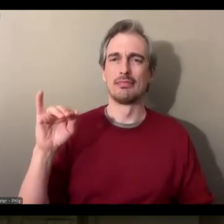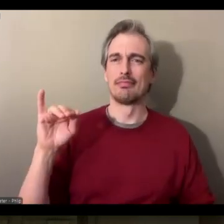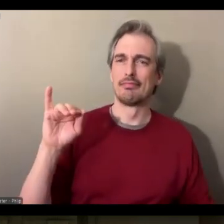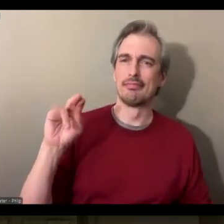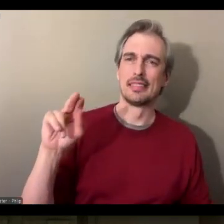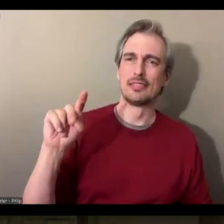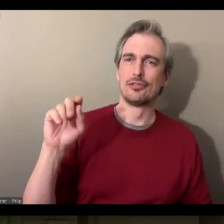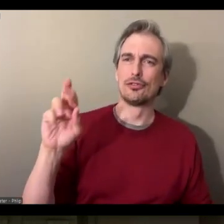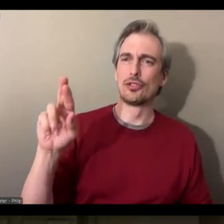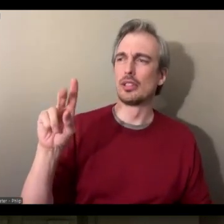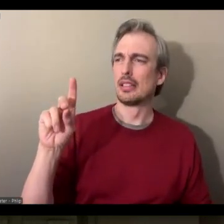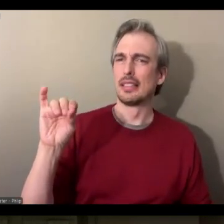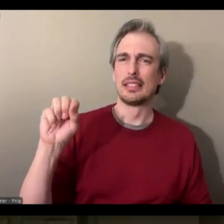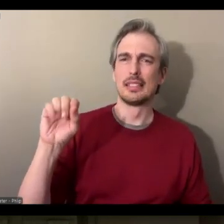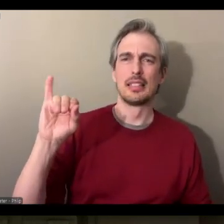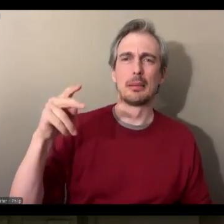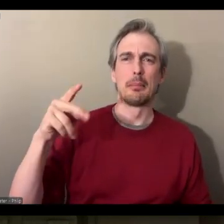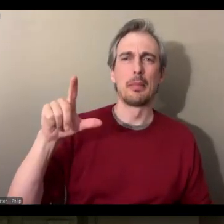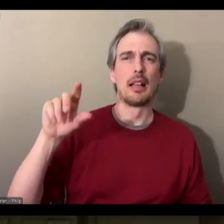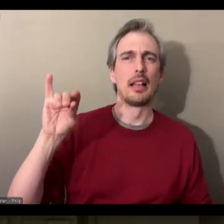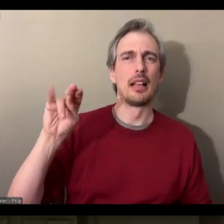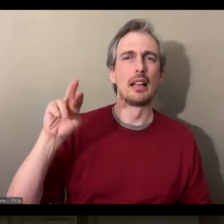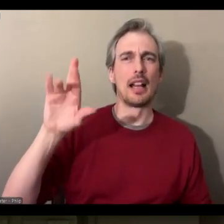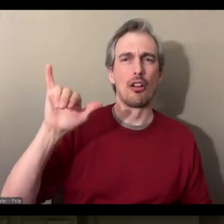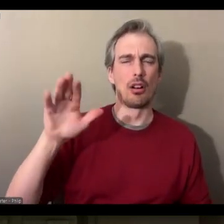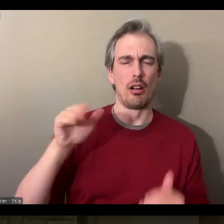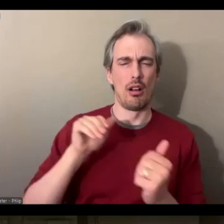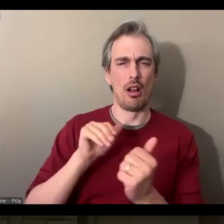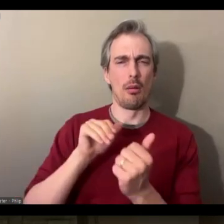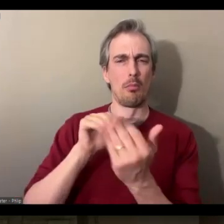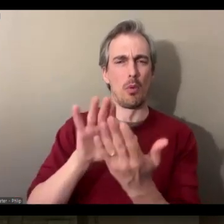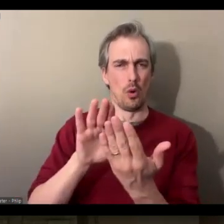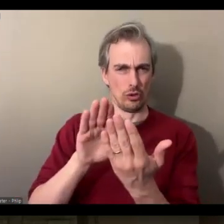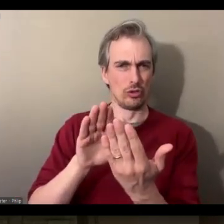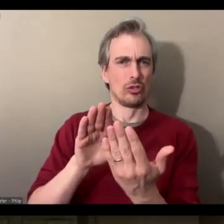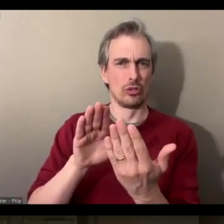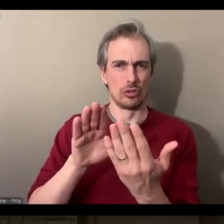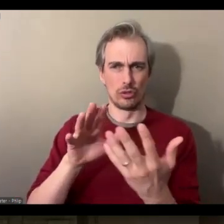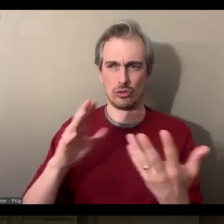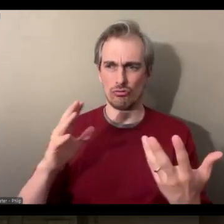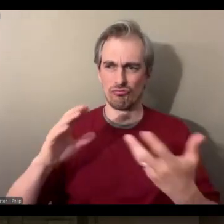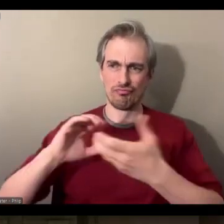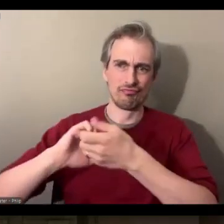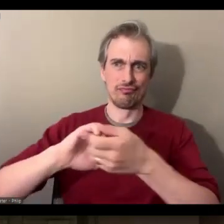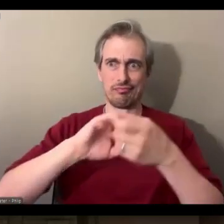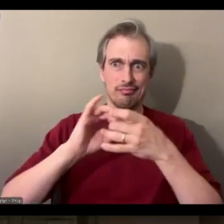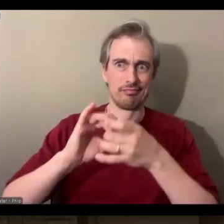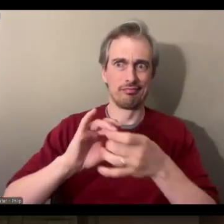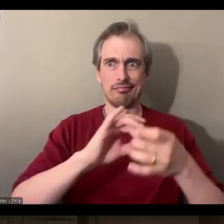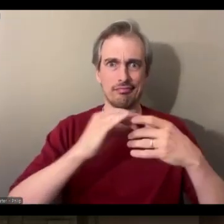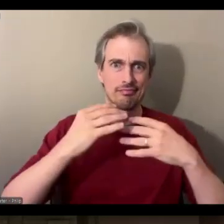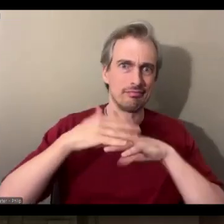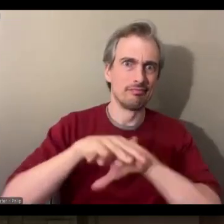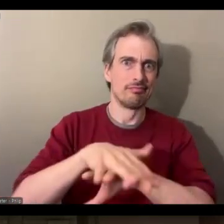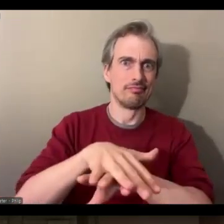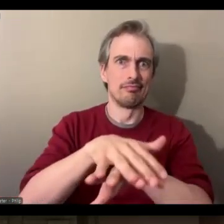department. So when you come to PAC, and many other institutions, you're gonna see different